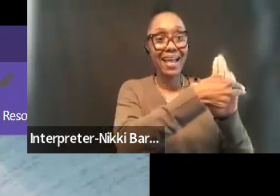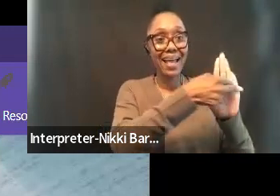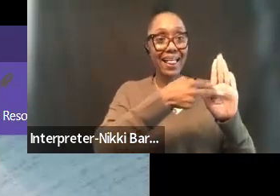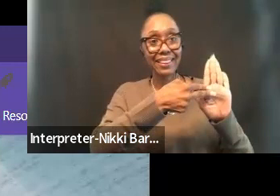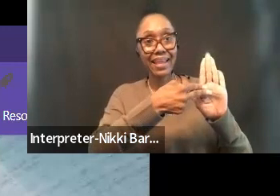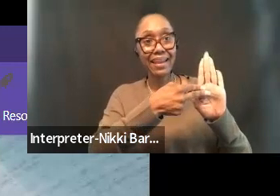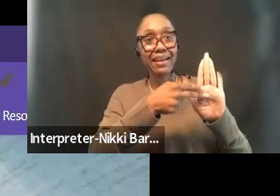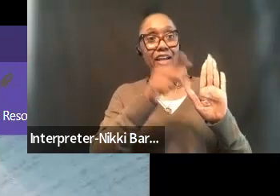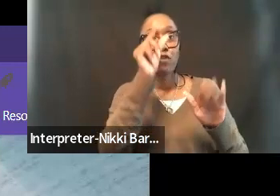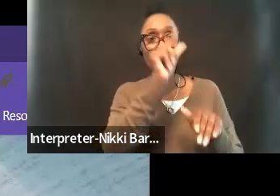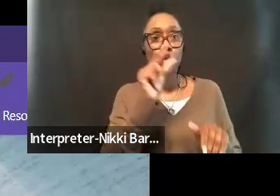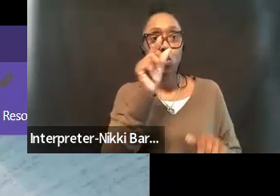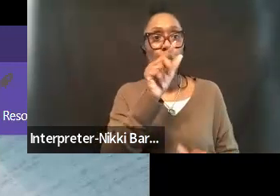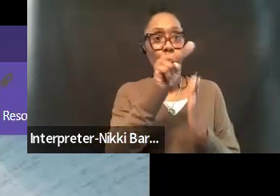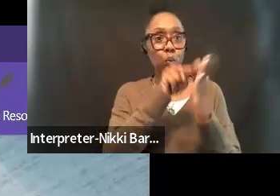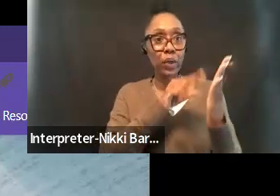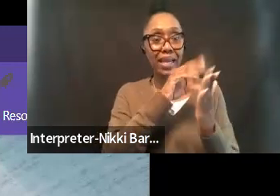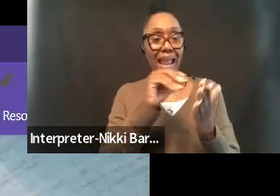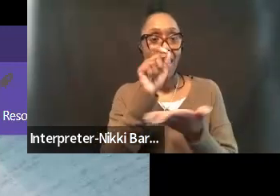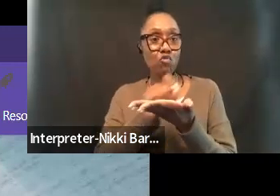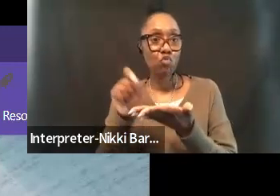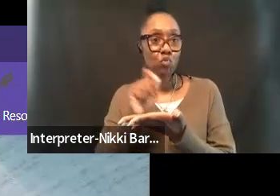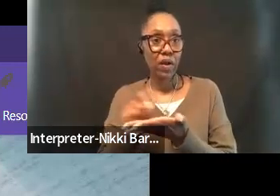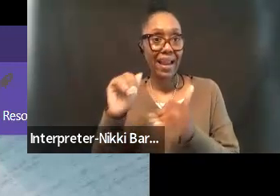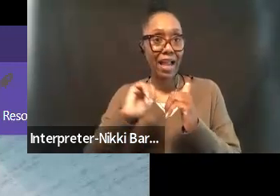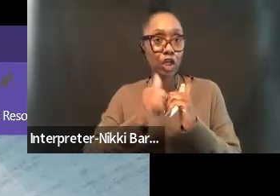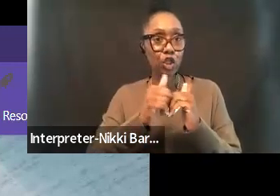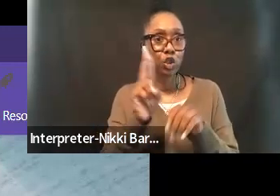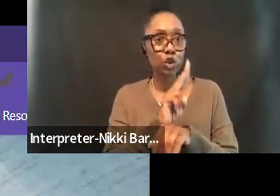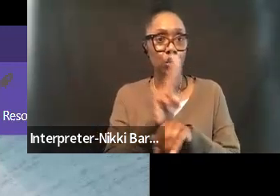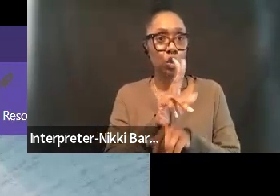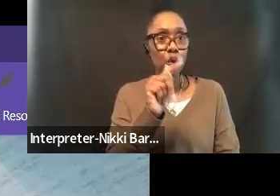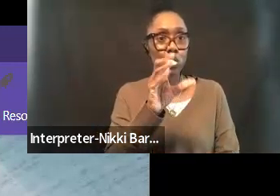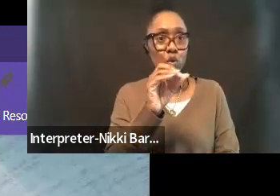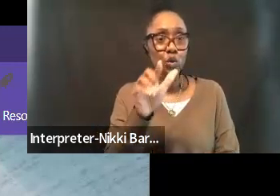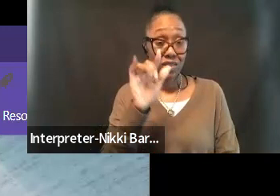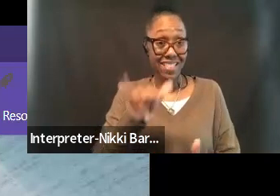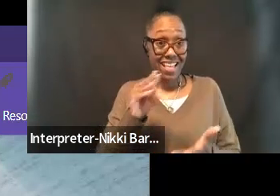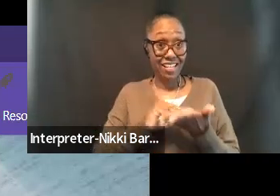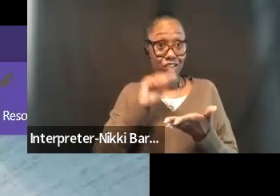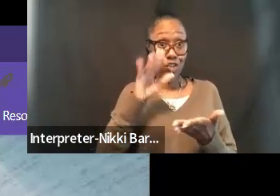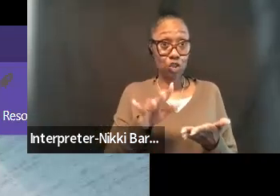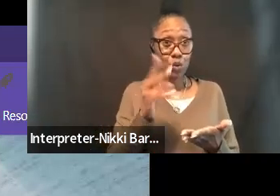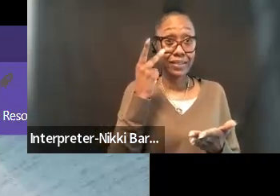Just showing how to use a masking tool so that student could be looking at that section of the text.